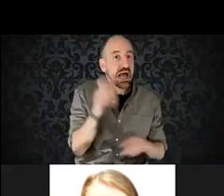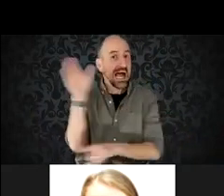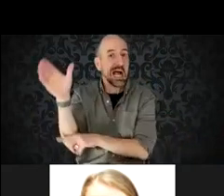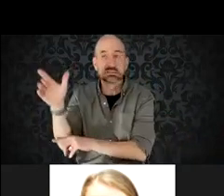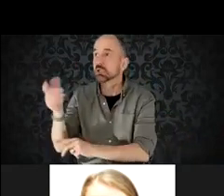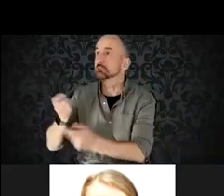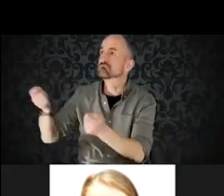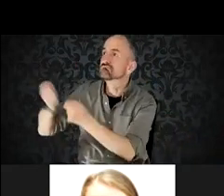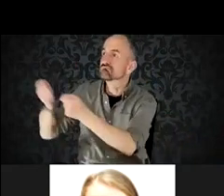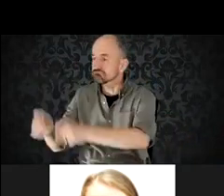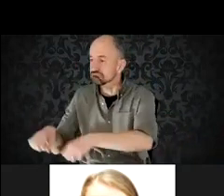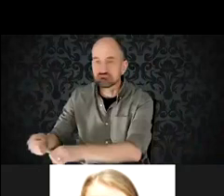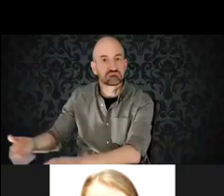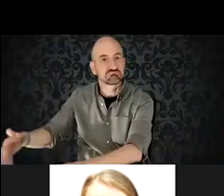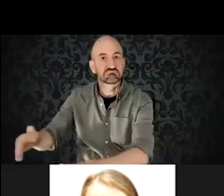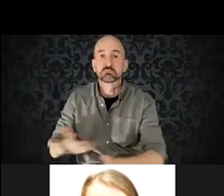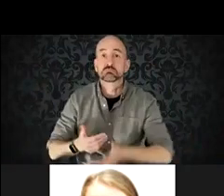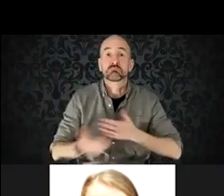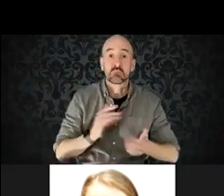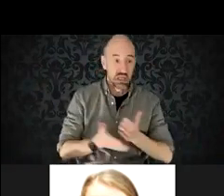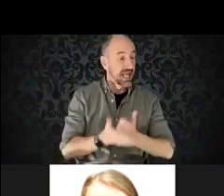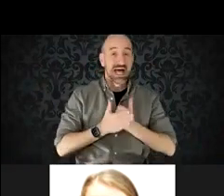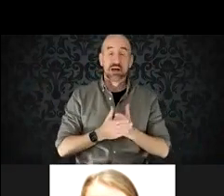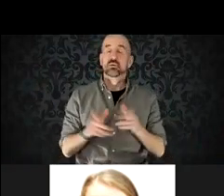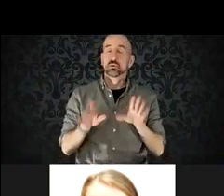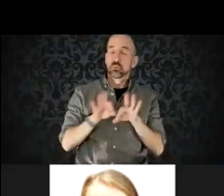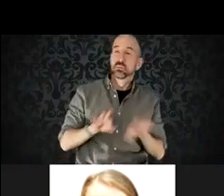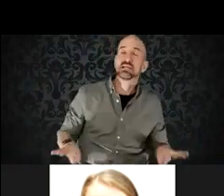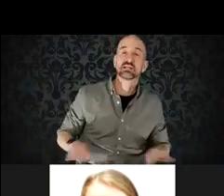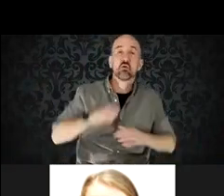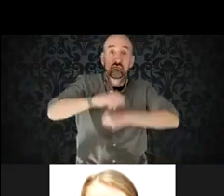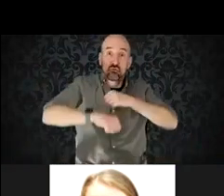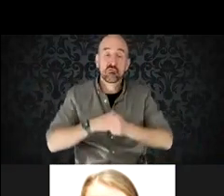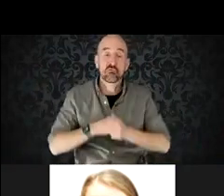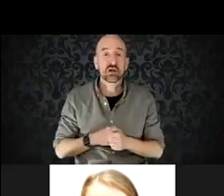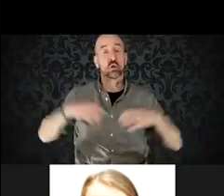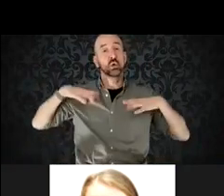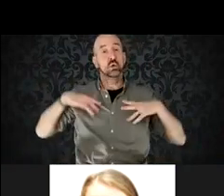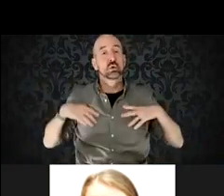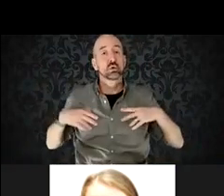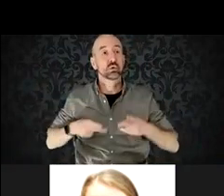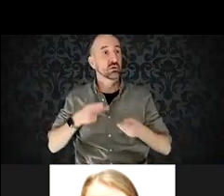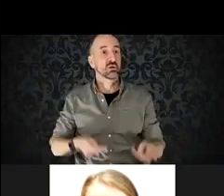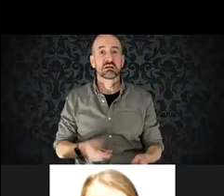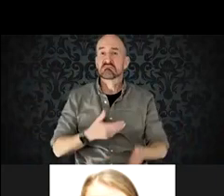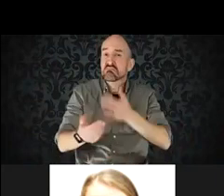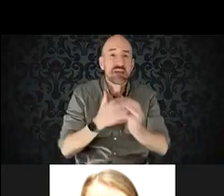was an activity that you can do that gives you a full body and mind work out every time you do